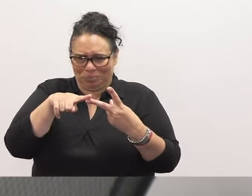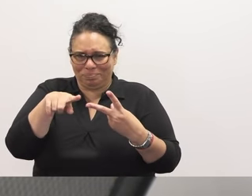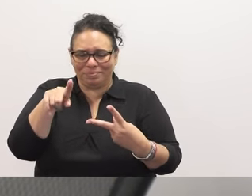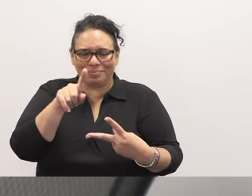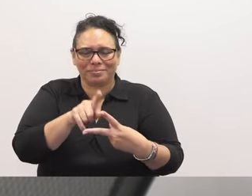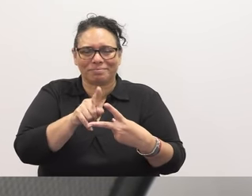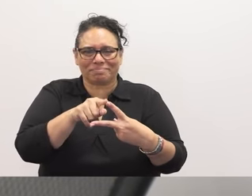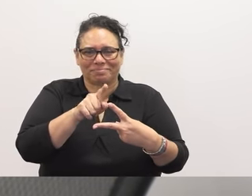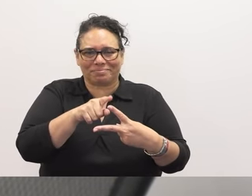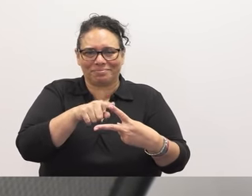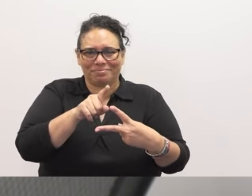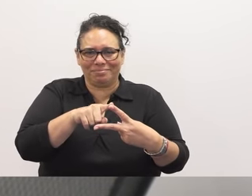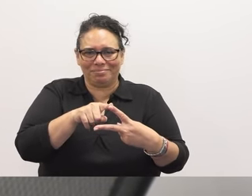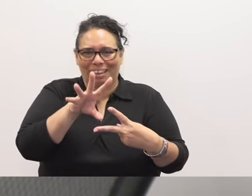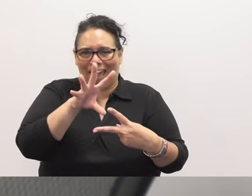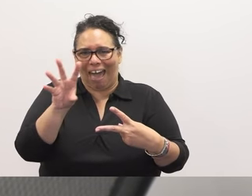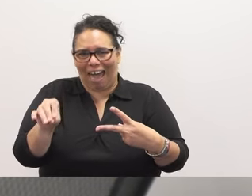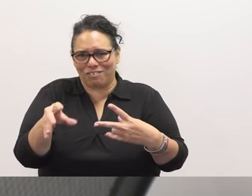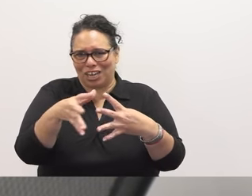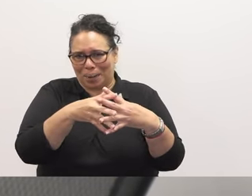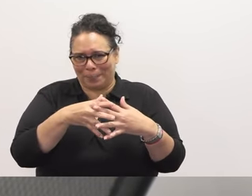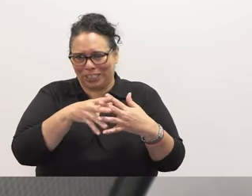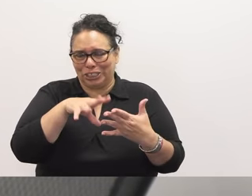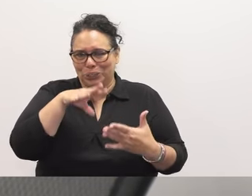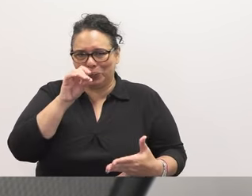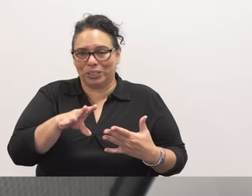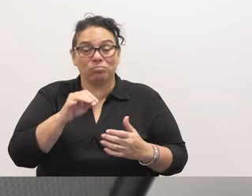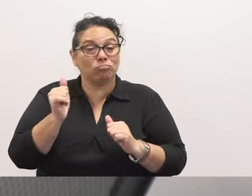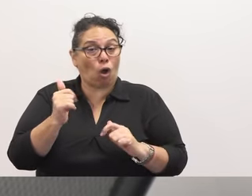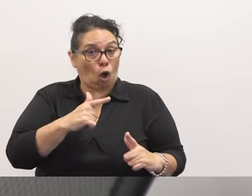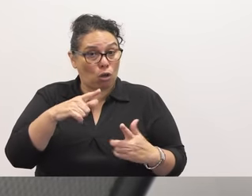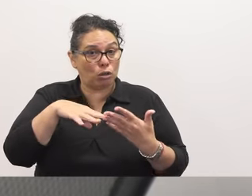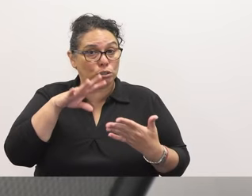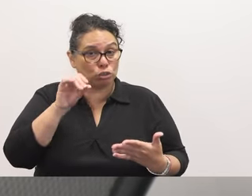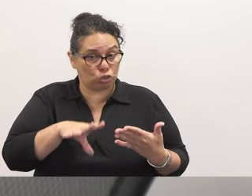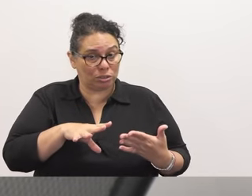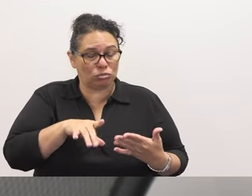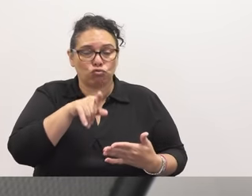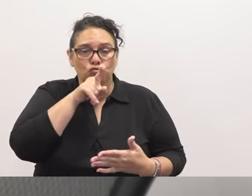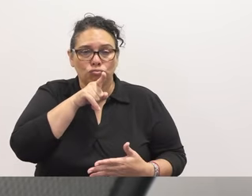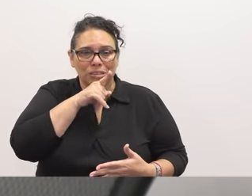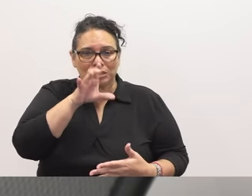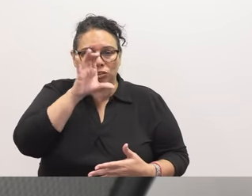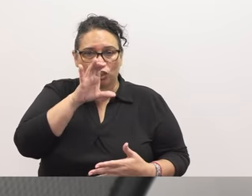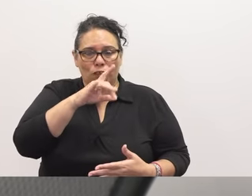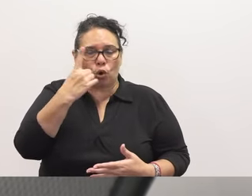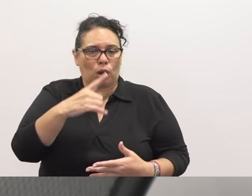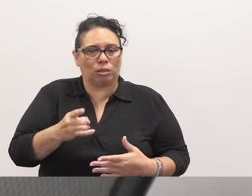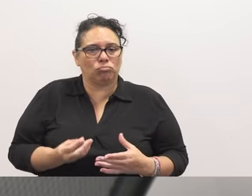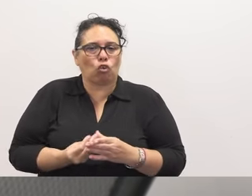in terms of our African American students and all of our students, what we're really looking for is growth, right?